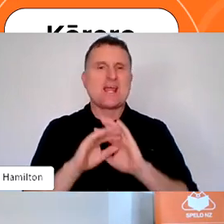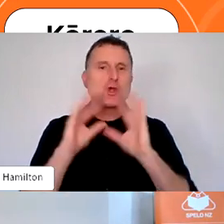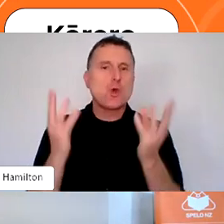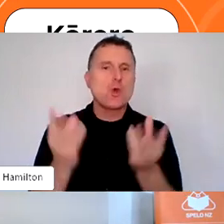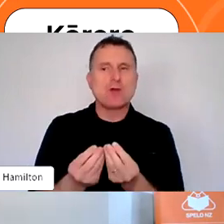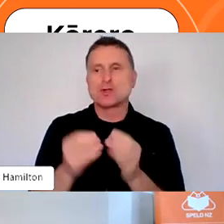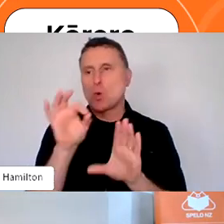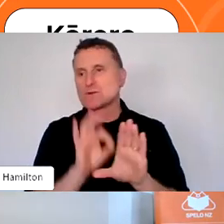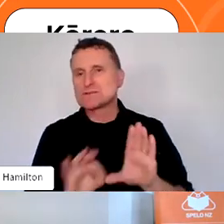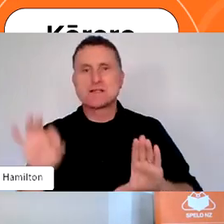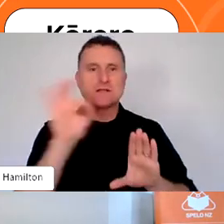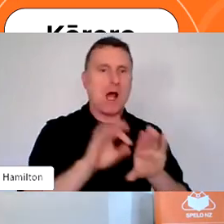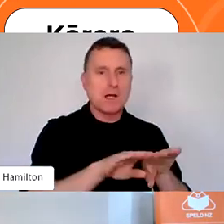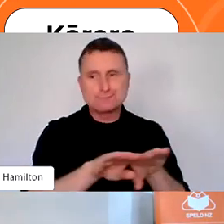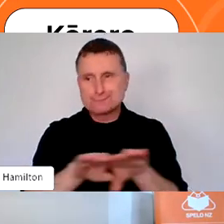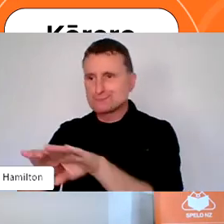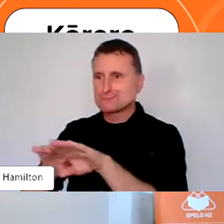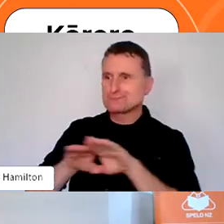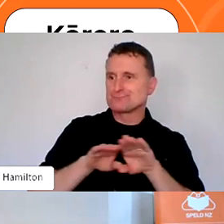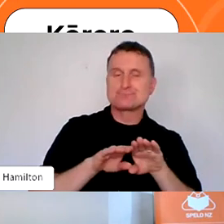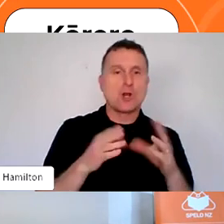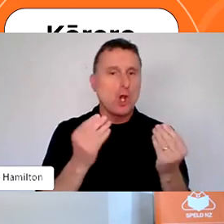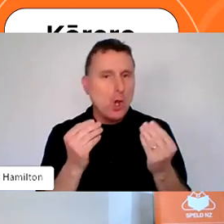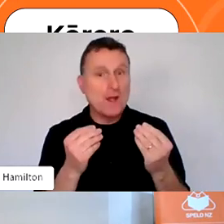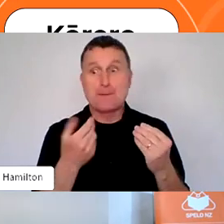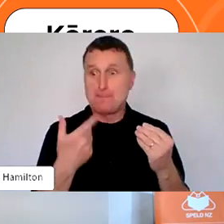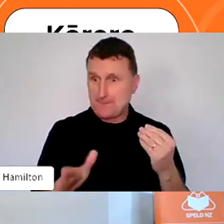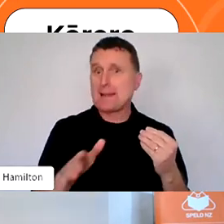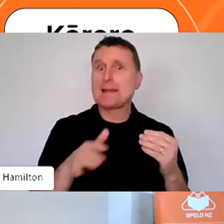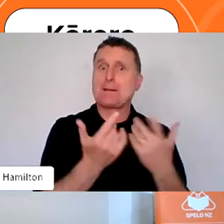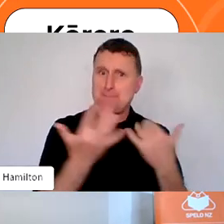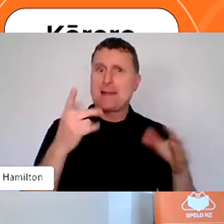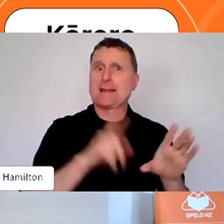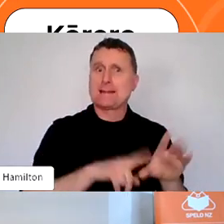for years and yet I don't see it used in classes nearly as much